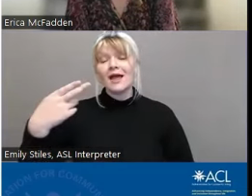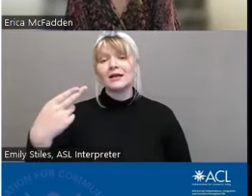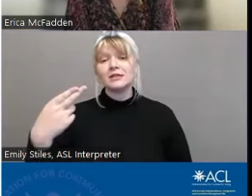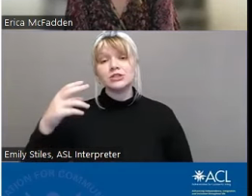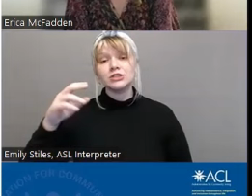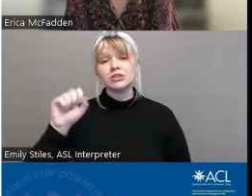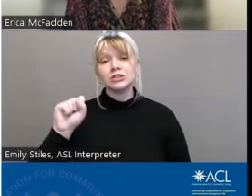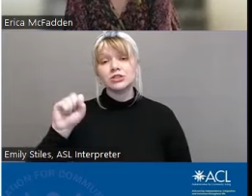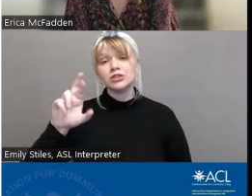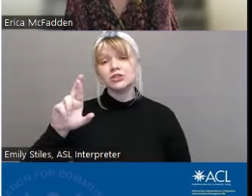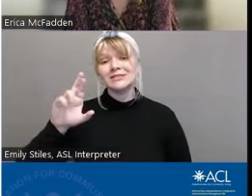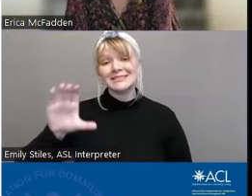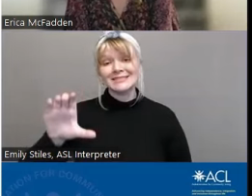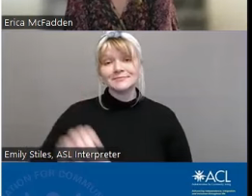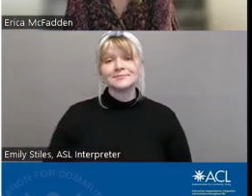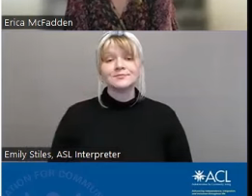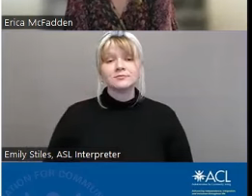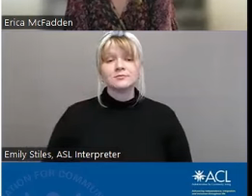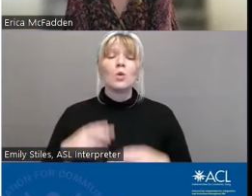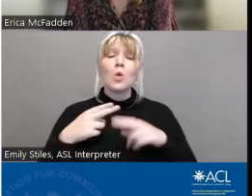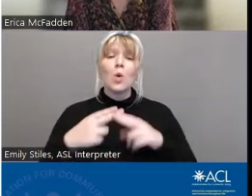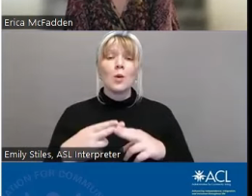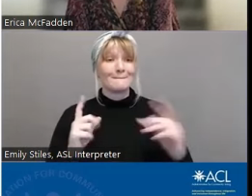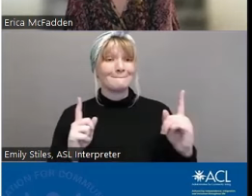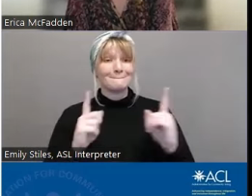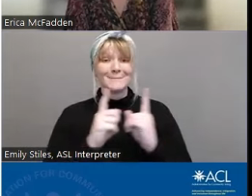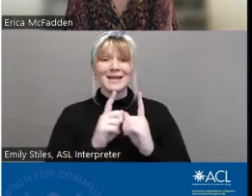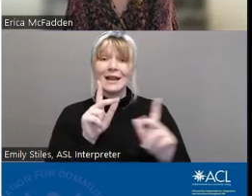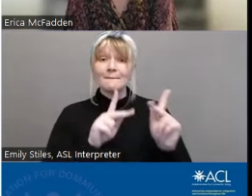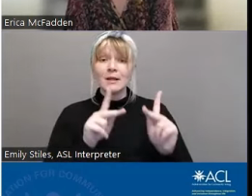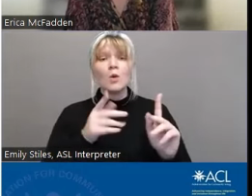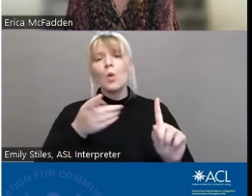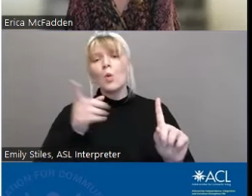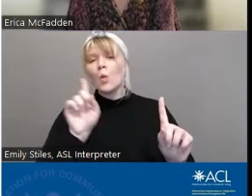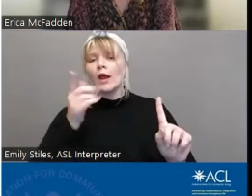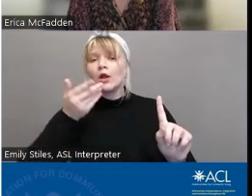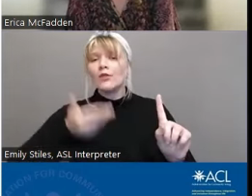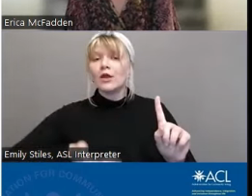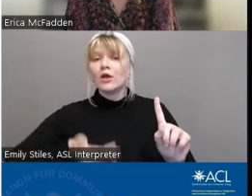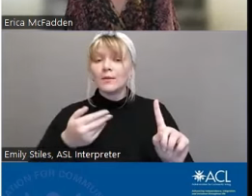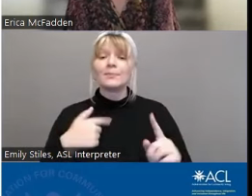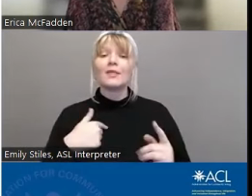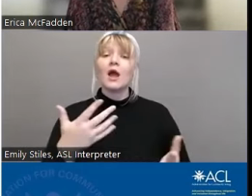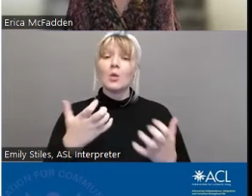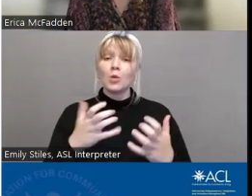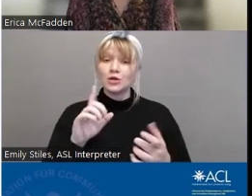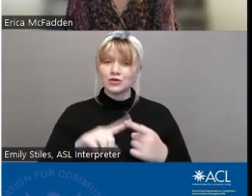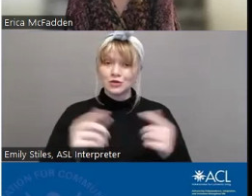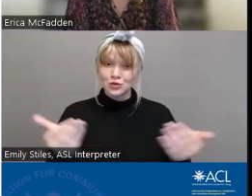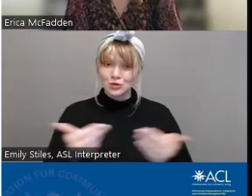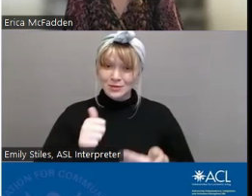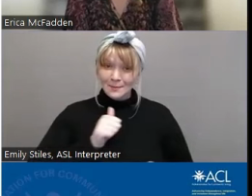It's called “Meeting People Where They Are.” I want to introduce myself; my name is Erica McFadden.